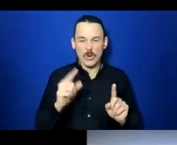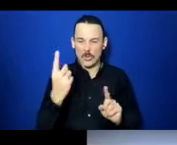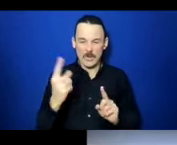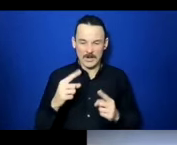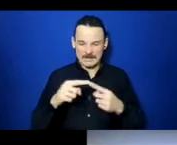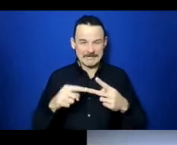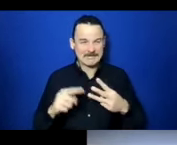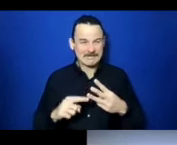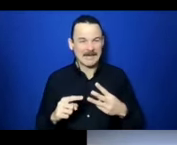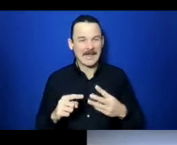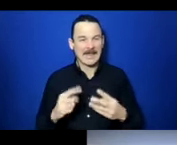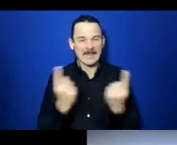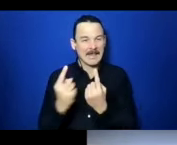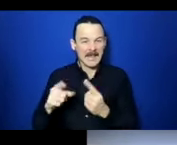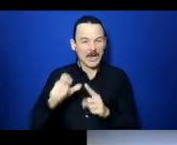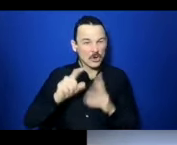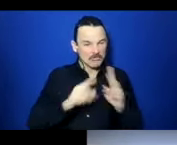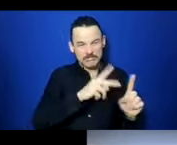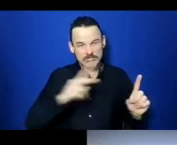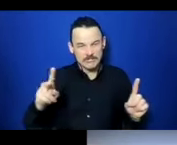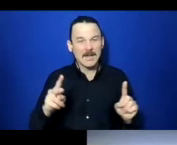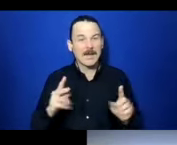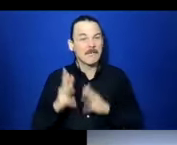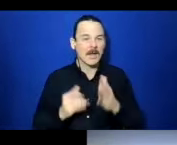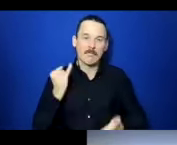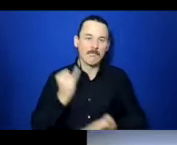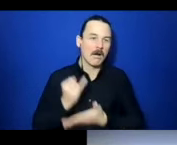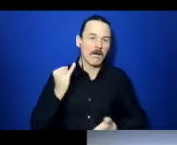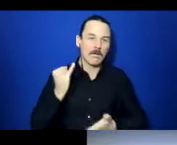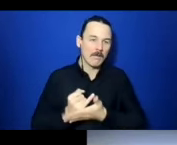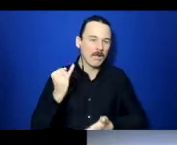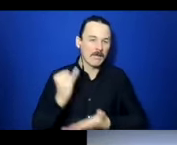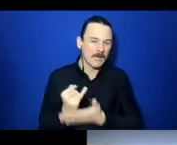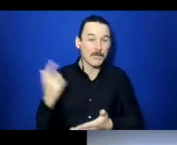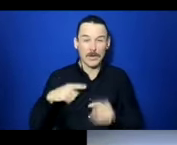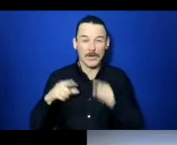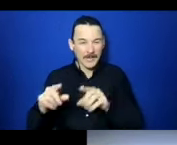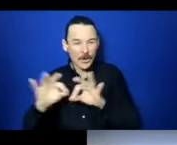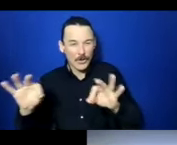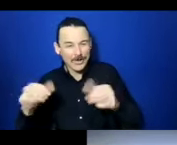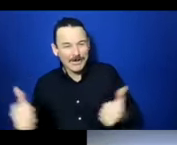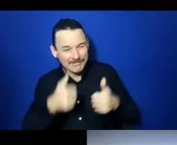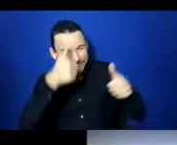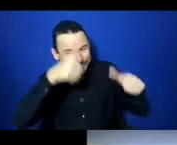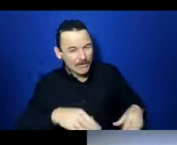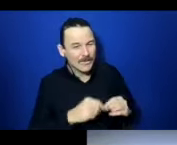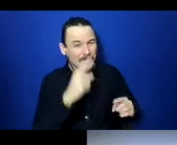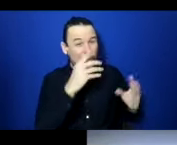[Adriana] Yeah um. I mean as Victor said, you know if you're not designing